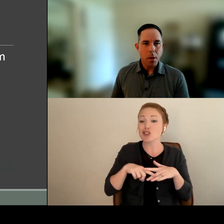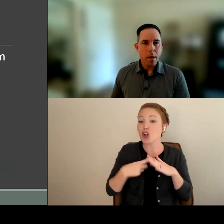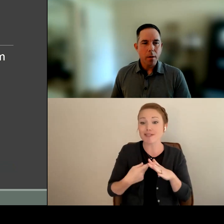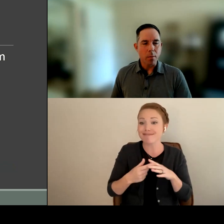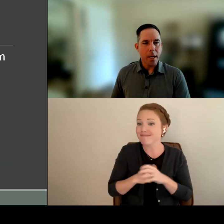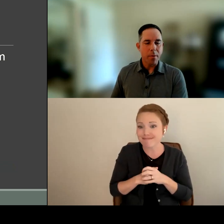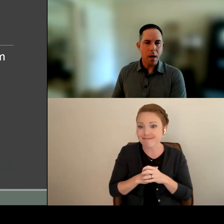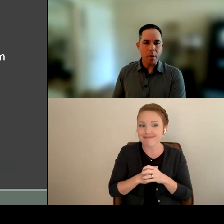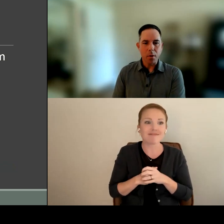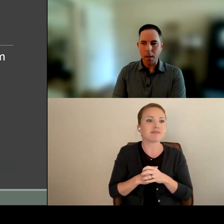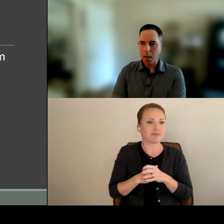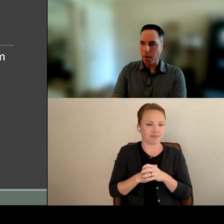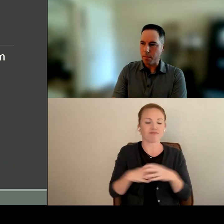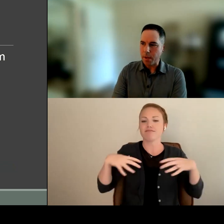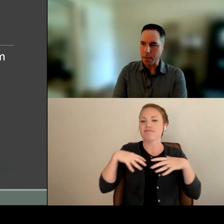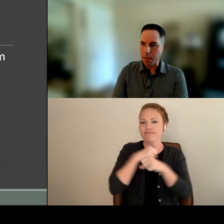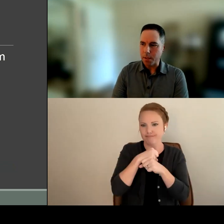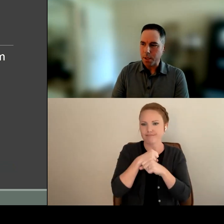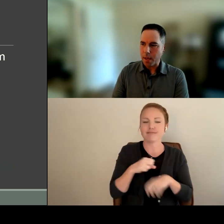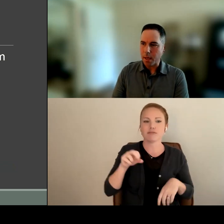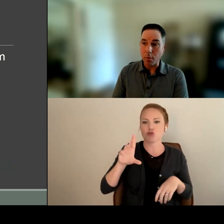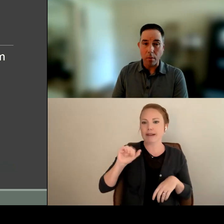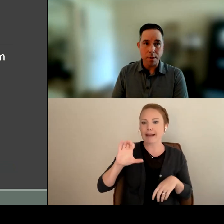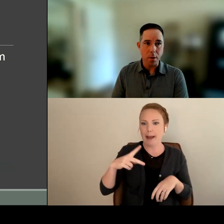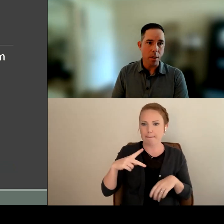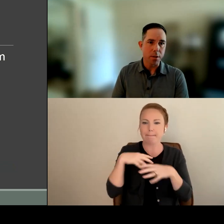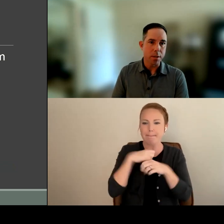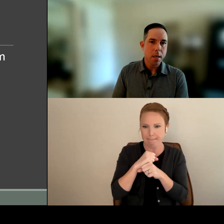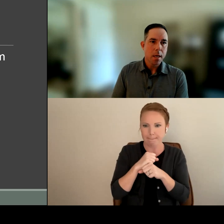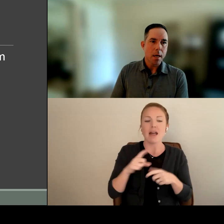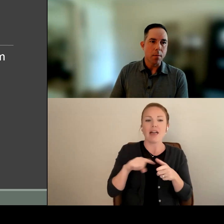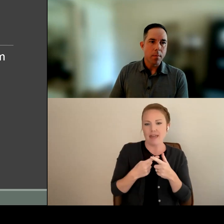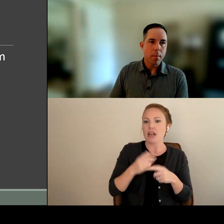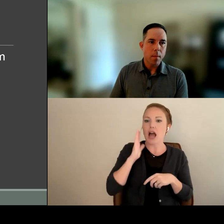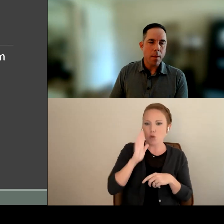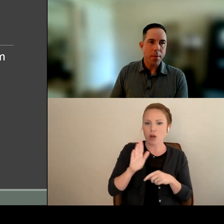So a quick recap and I'm going to put a couple of things into the chat and move over to questions.